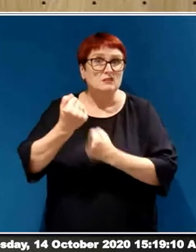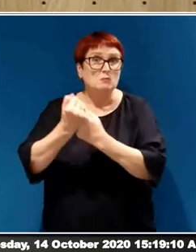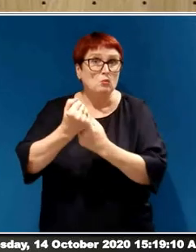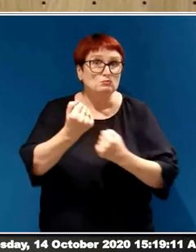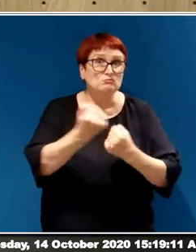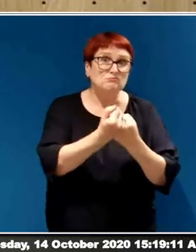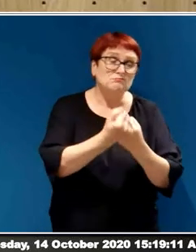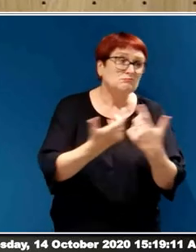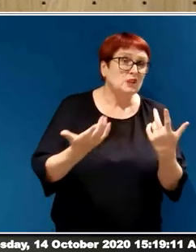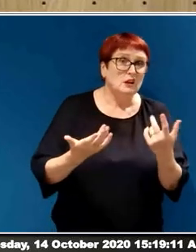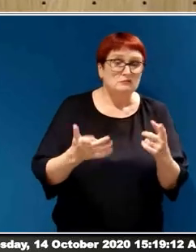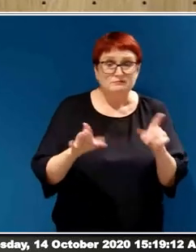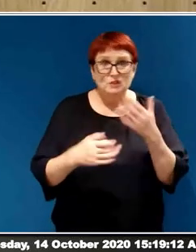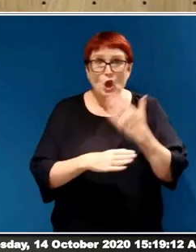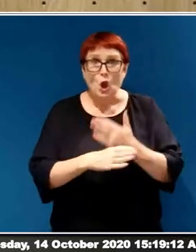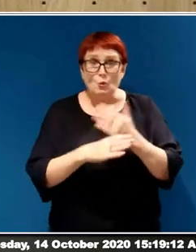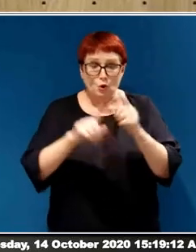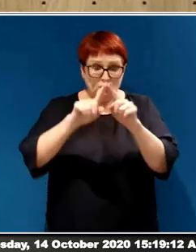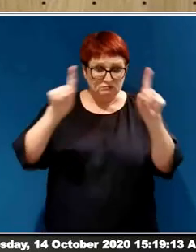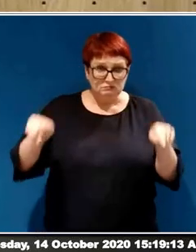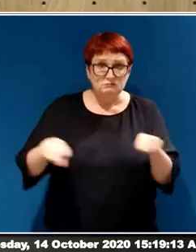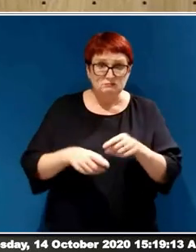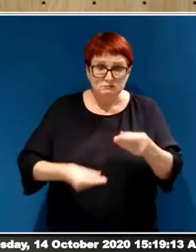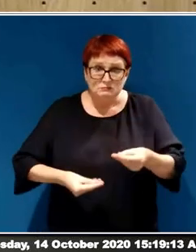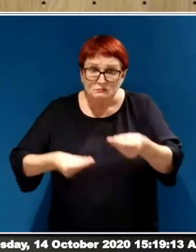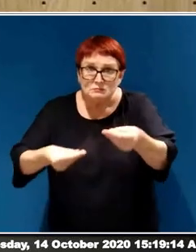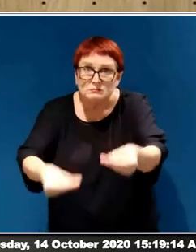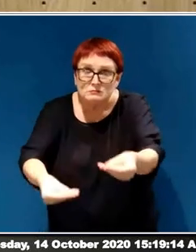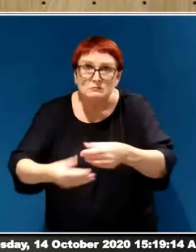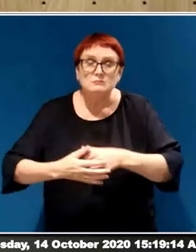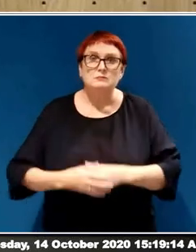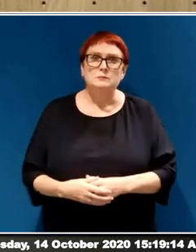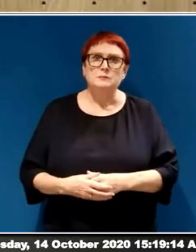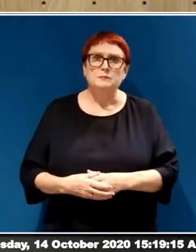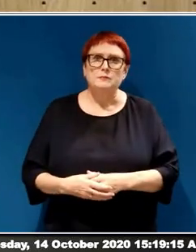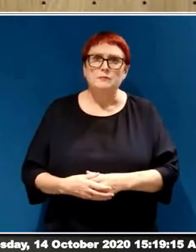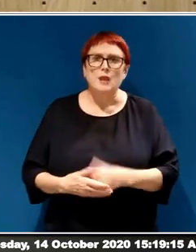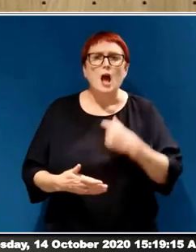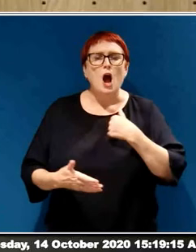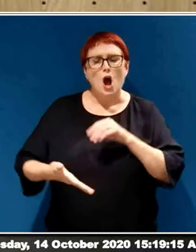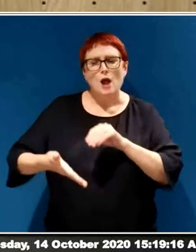draw out sentence starters to help students write about that novel.